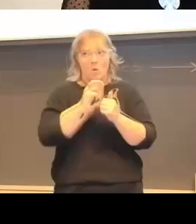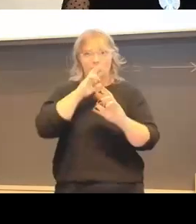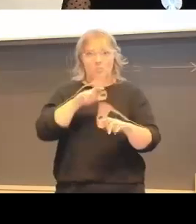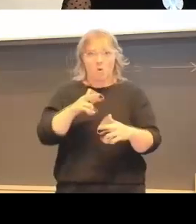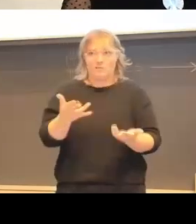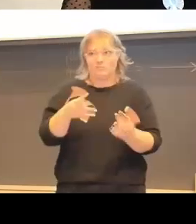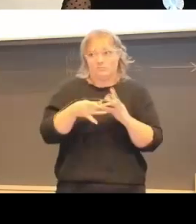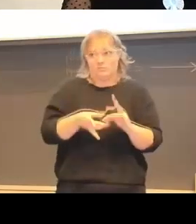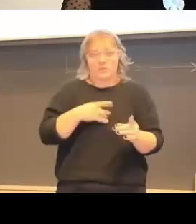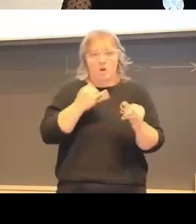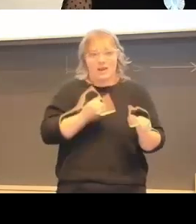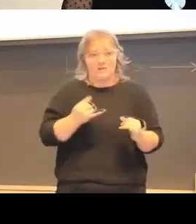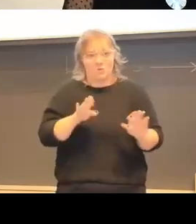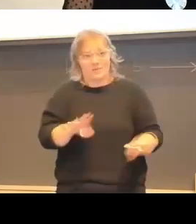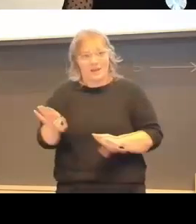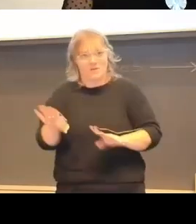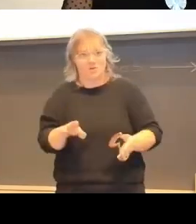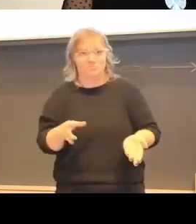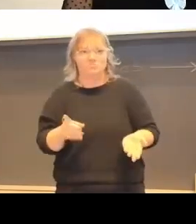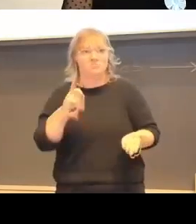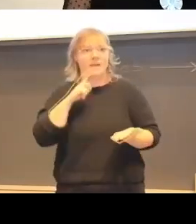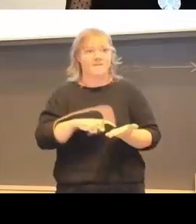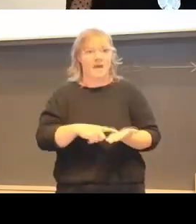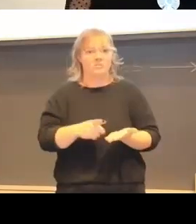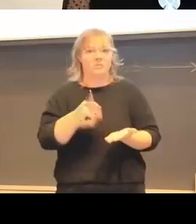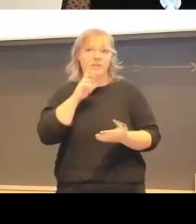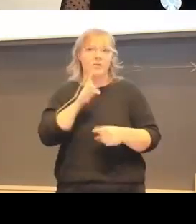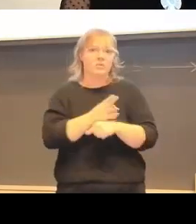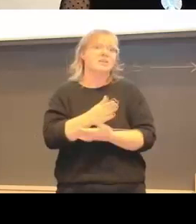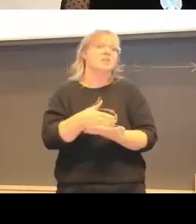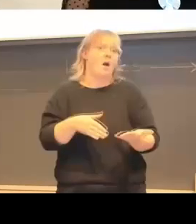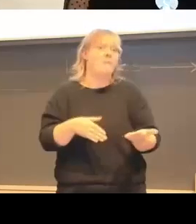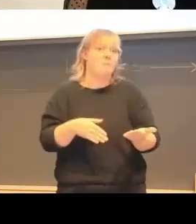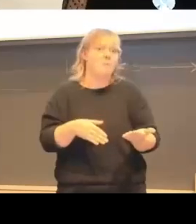their individual behaviors that they found that they were using some of them only some of the